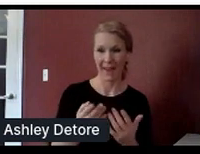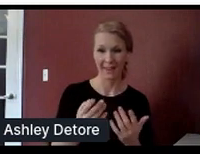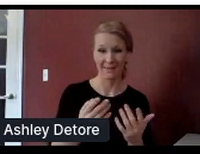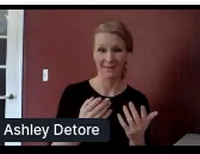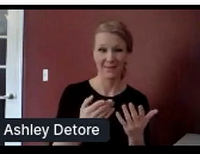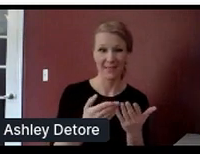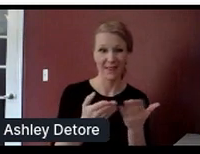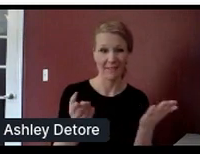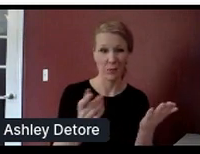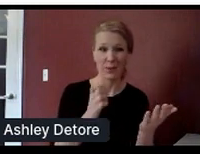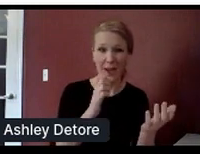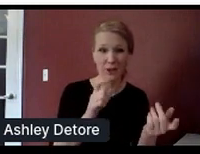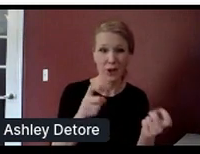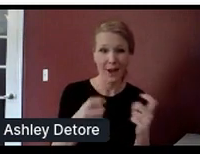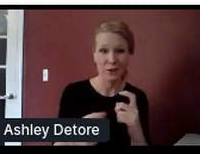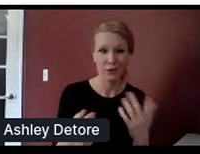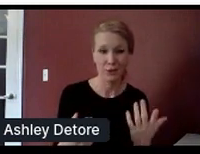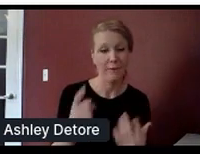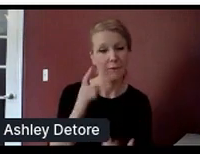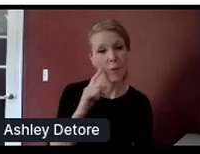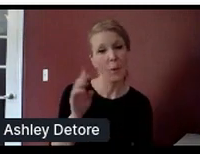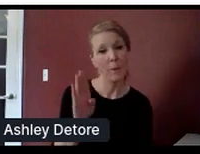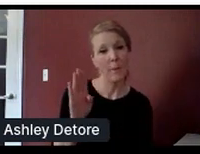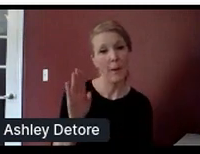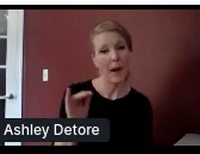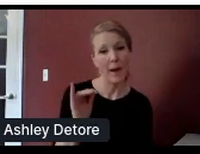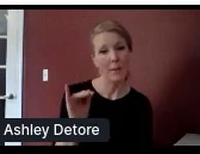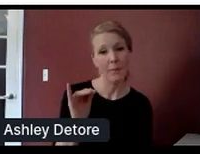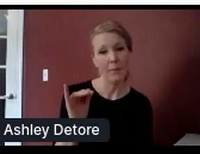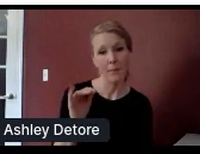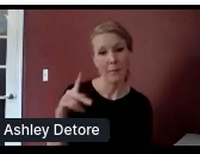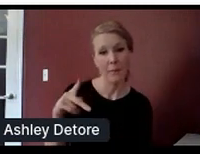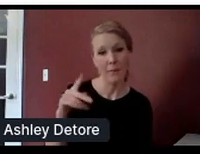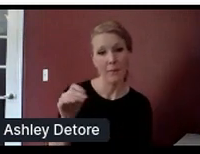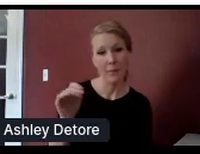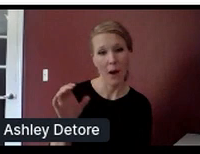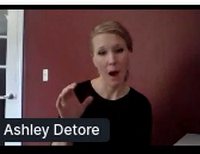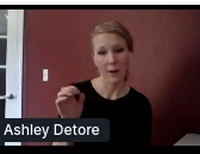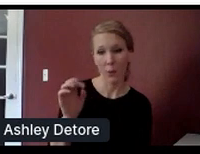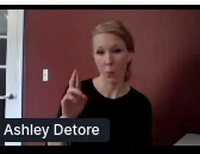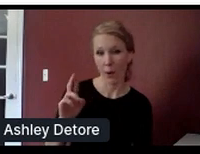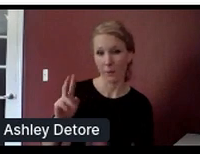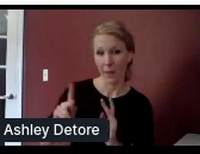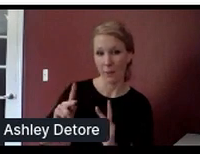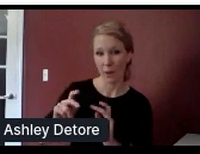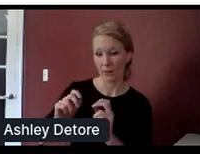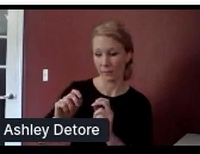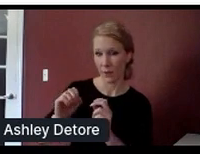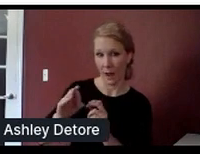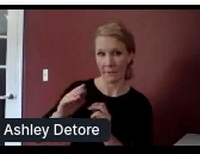For BIPOC and for communities of color, it takes a lot of energy.